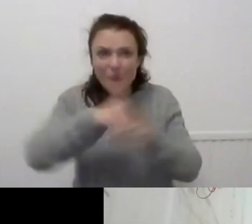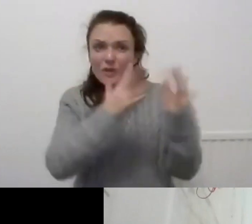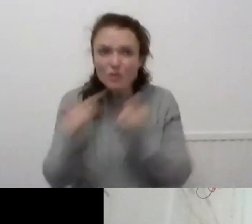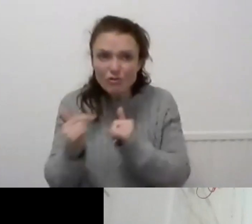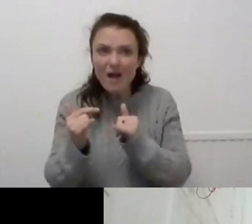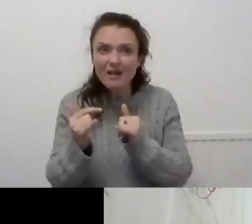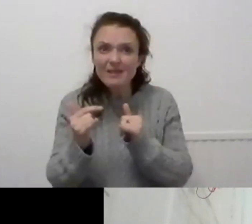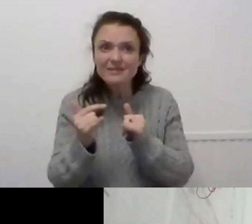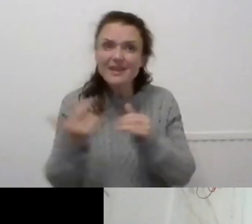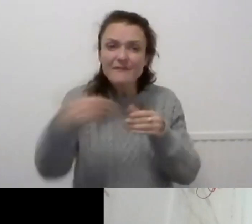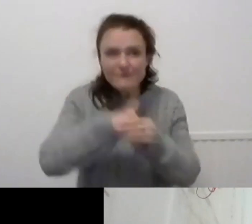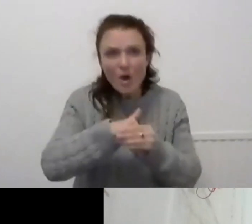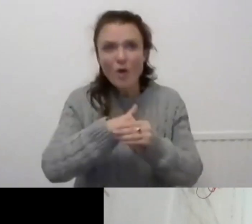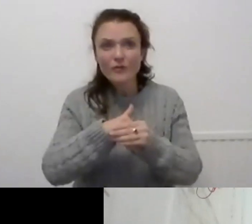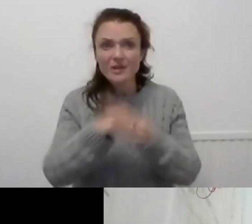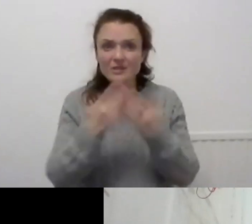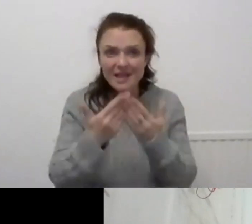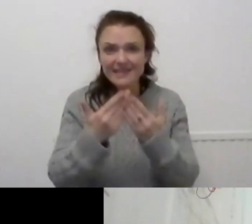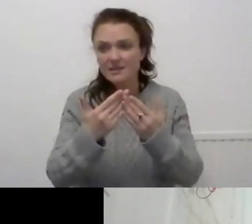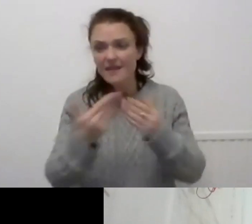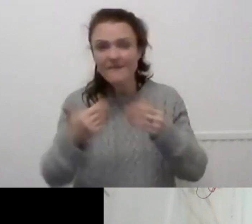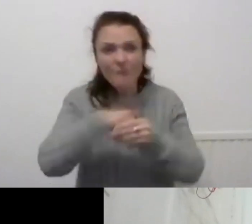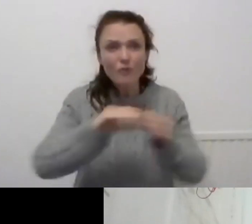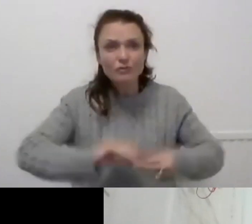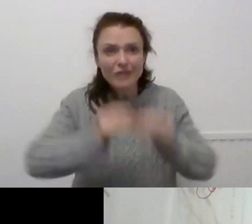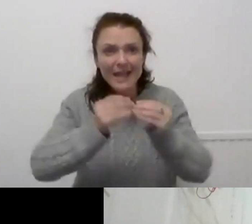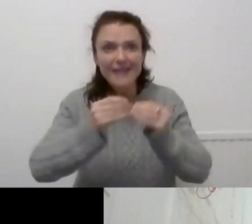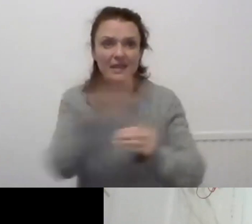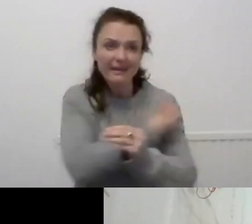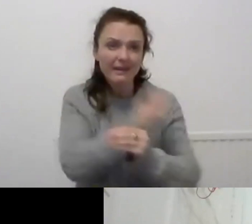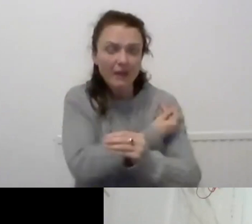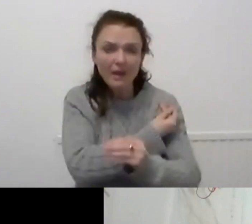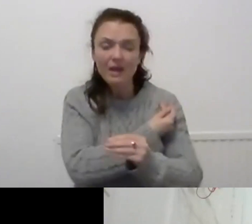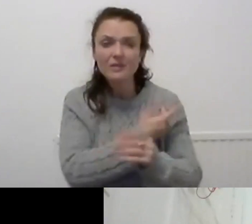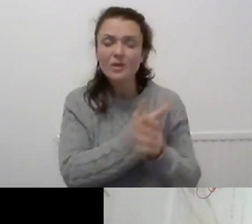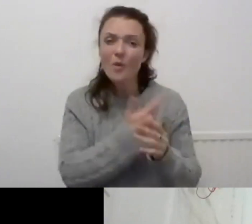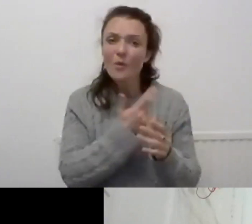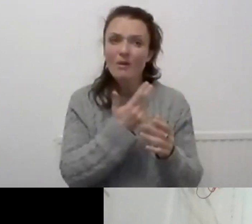there is no time for us to be hesitant on this. This is life and death. And I think really,